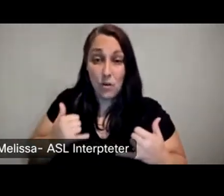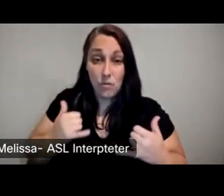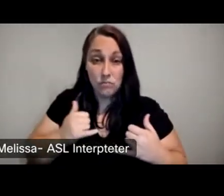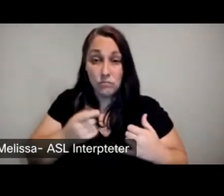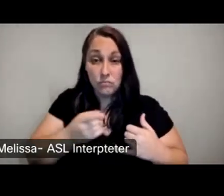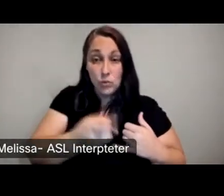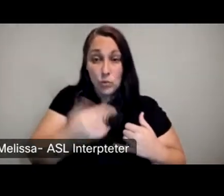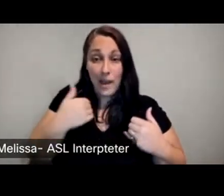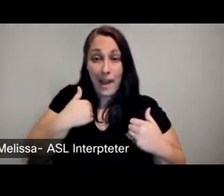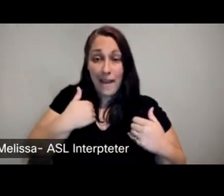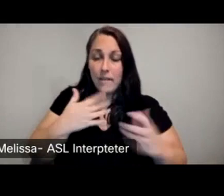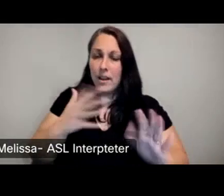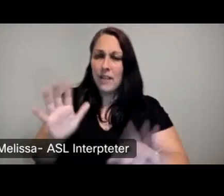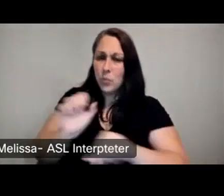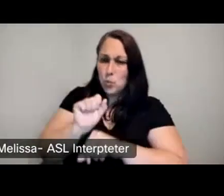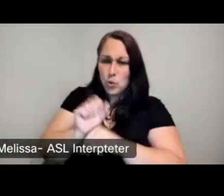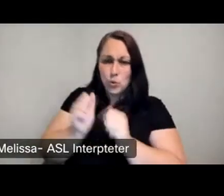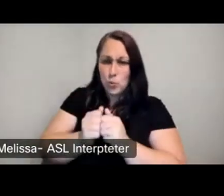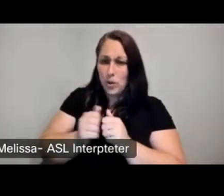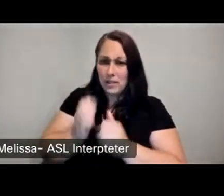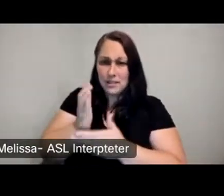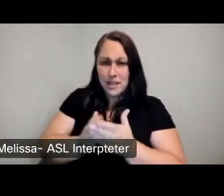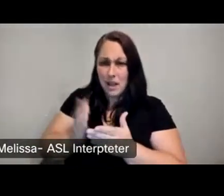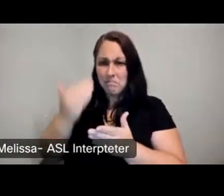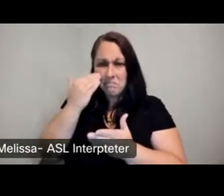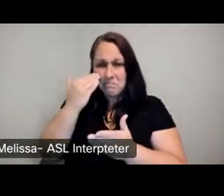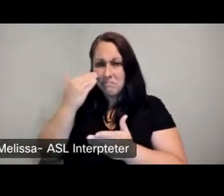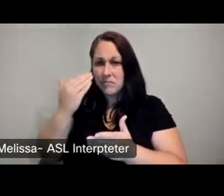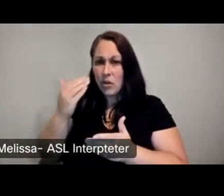and I've worked with some of them people have suggestions I'm not saying that my suggestion is